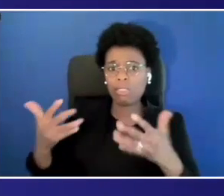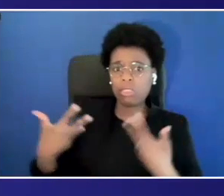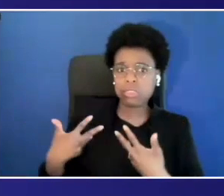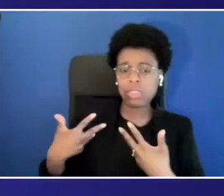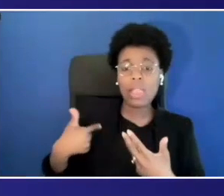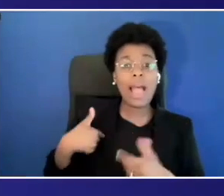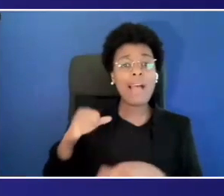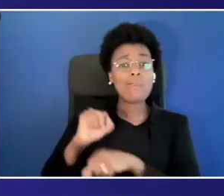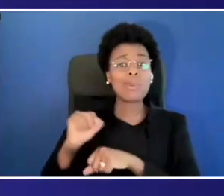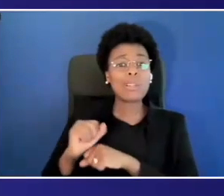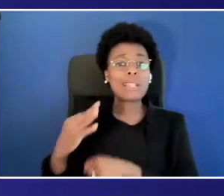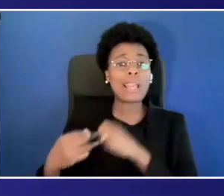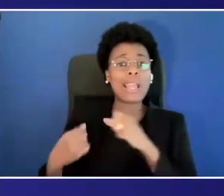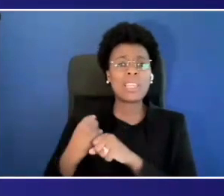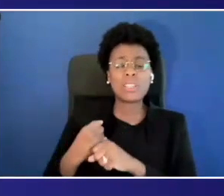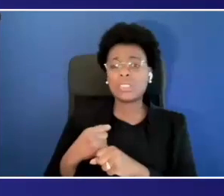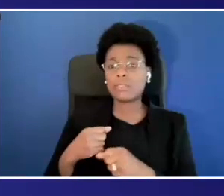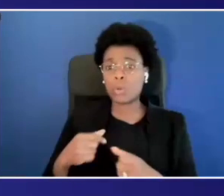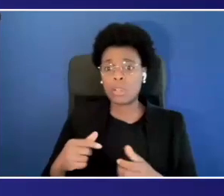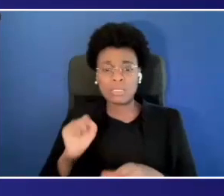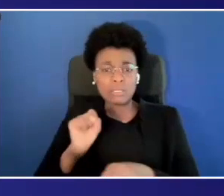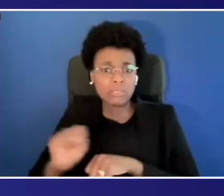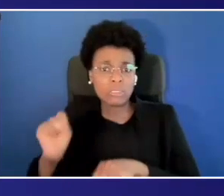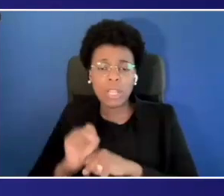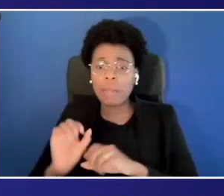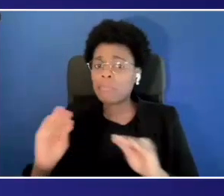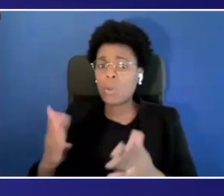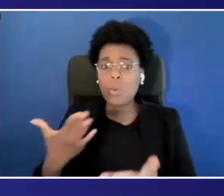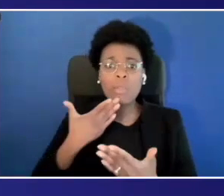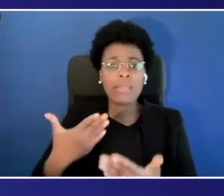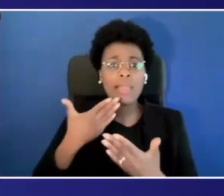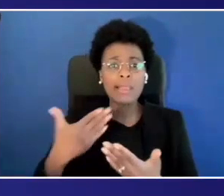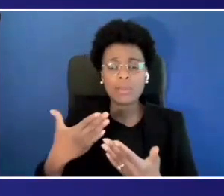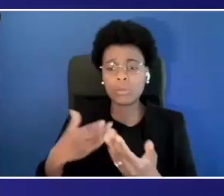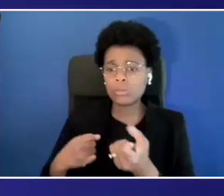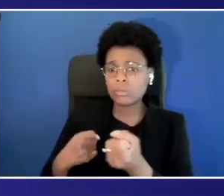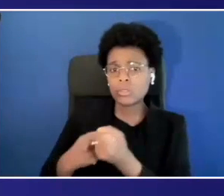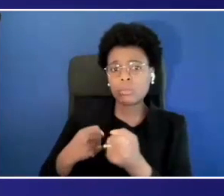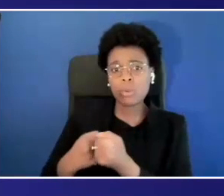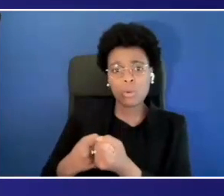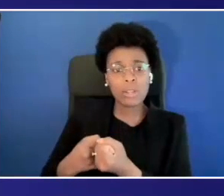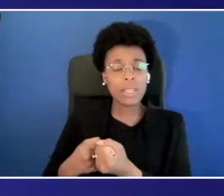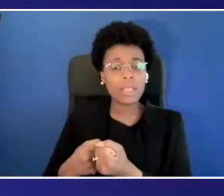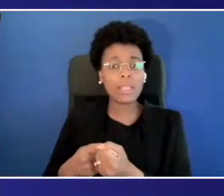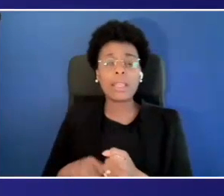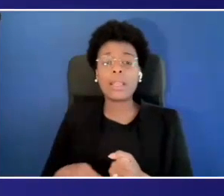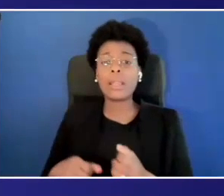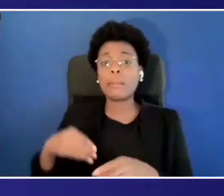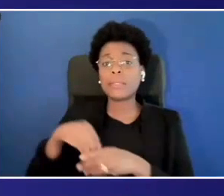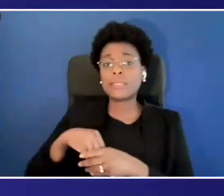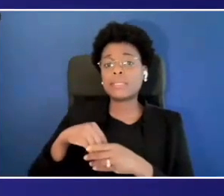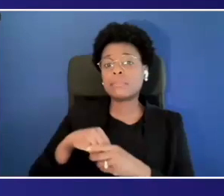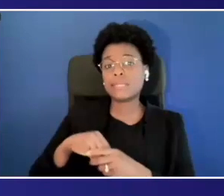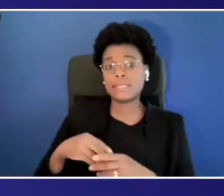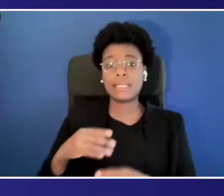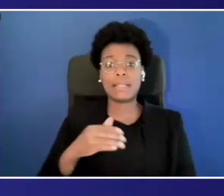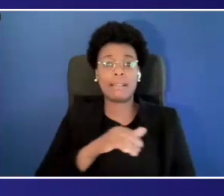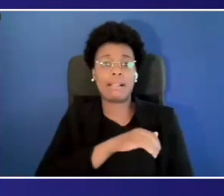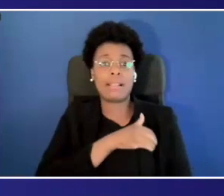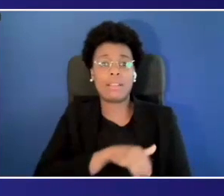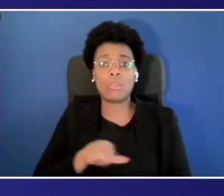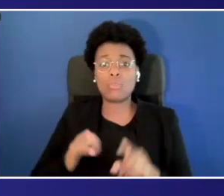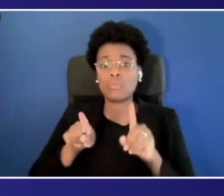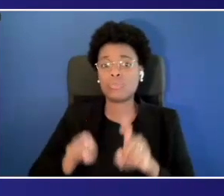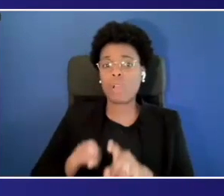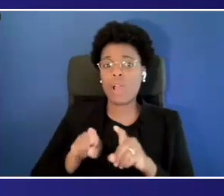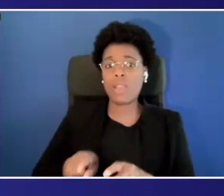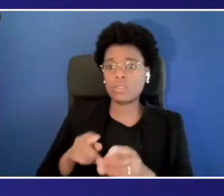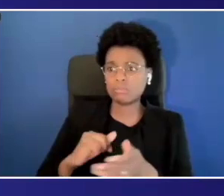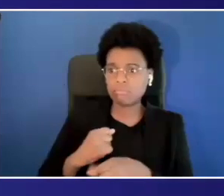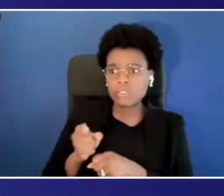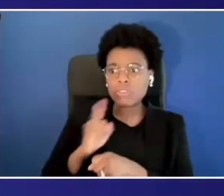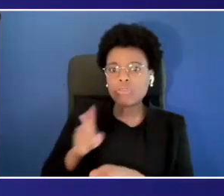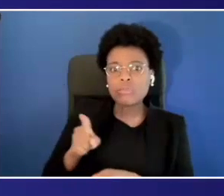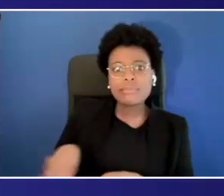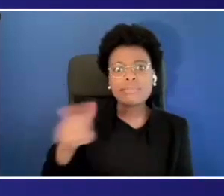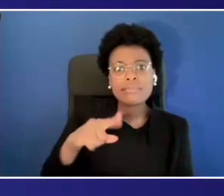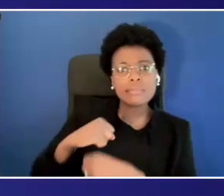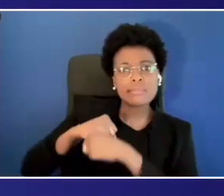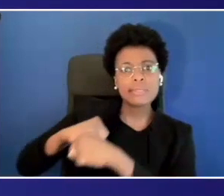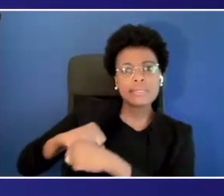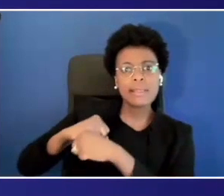Assuring that the rights, safety, and welfare of participants in clinical trials are protected. However, the messaging from the current administration is that that is not enough.